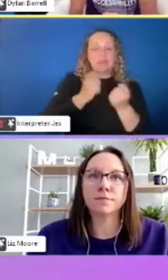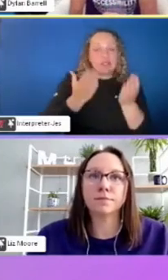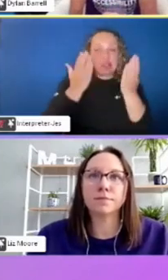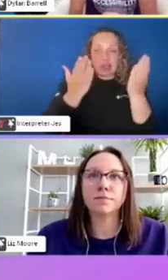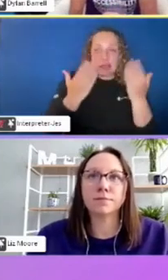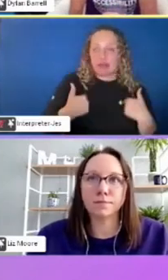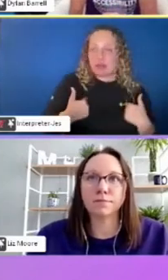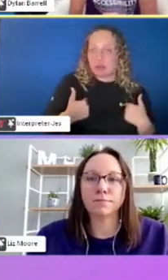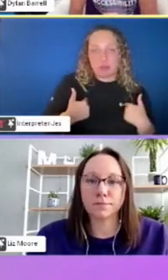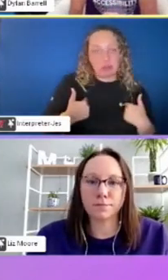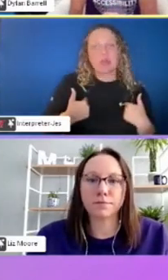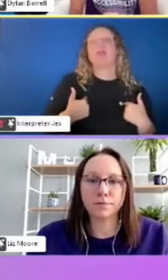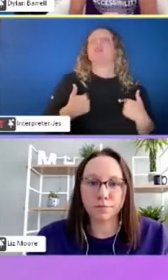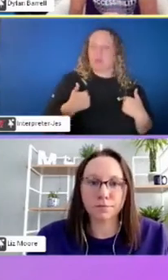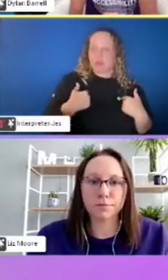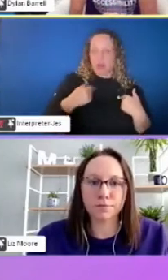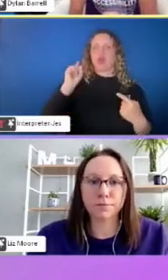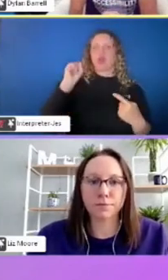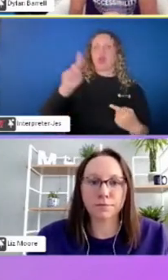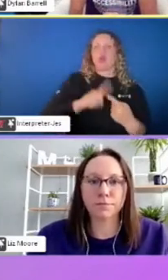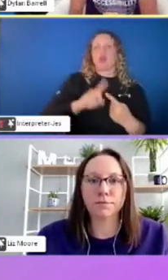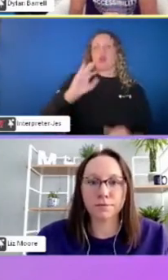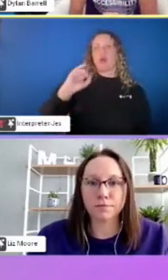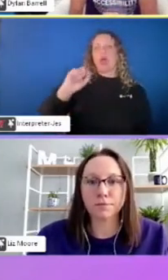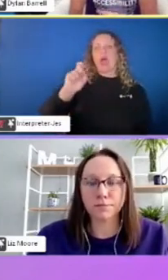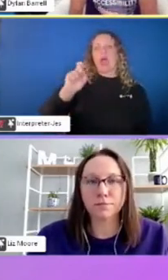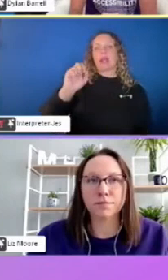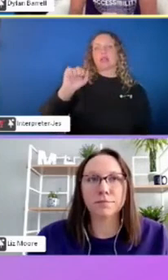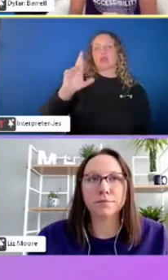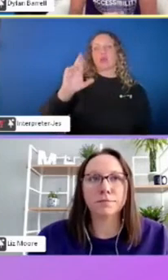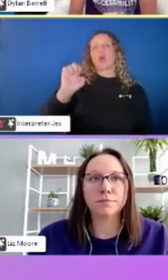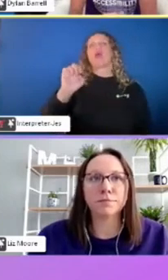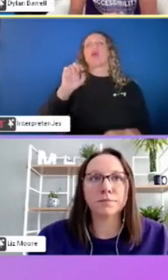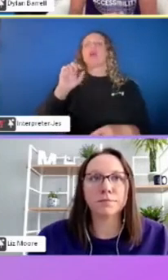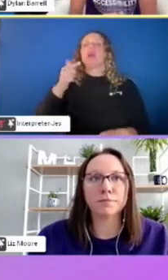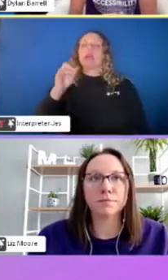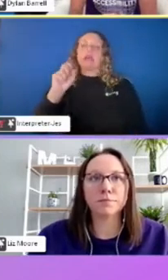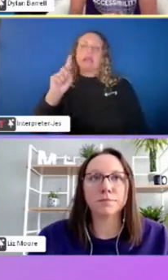go to the axe-core GitHub project and help us to figure out what the right approach is.